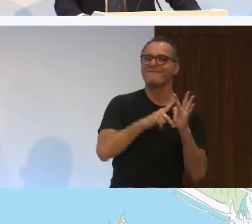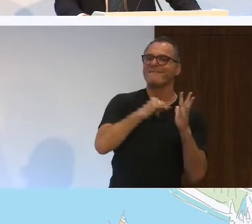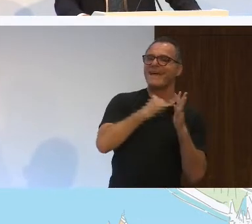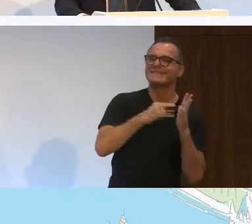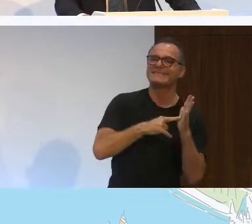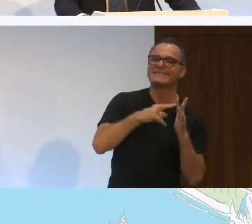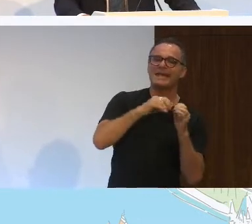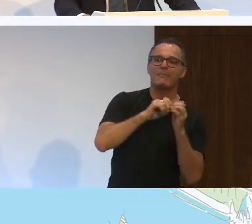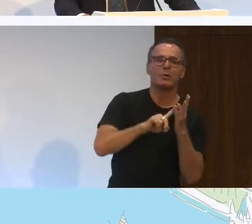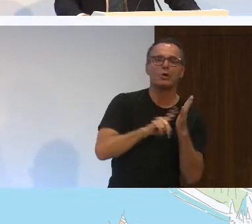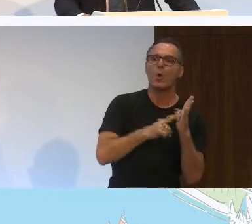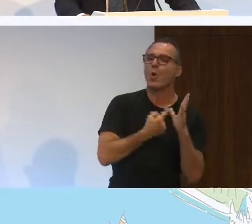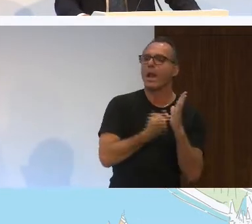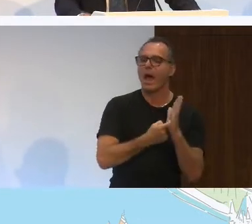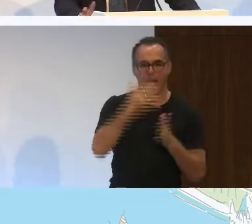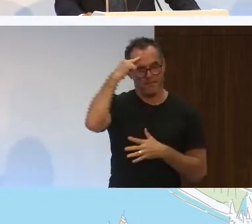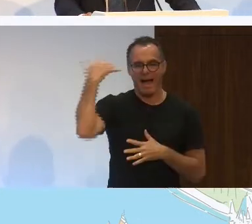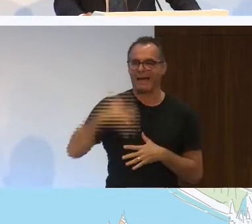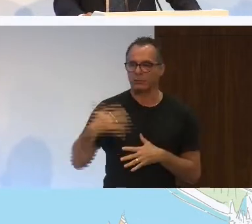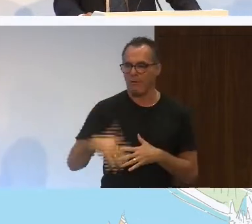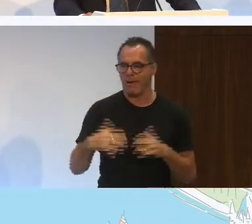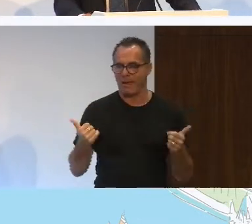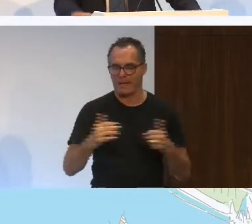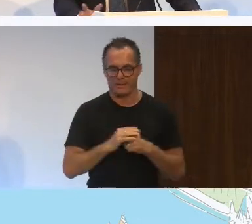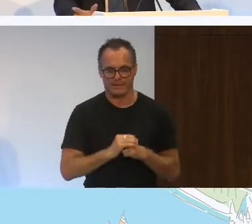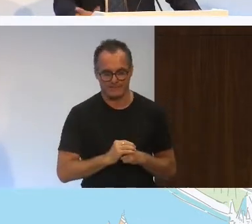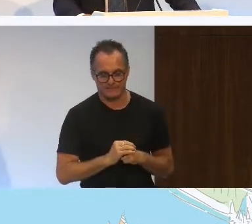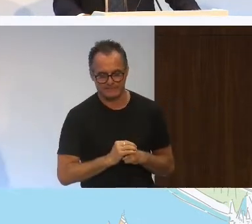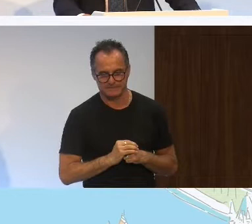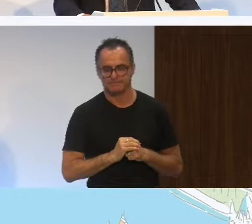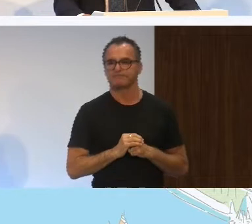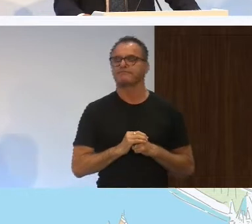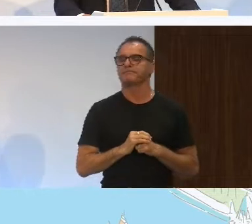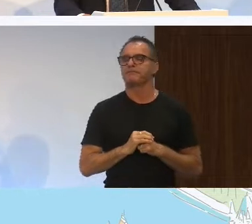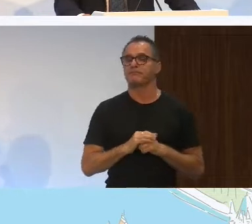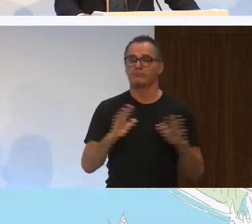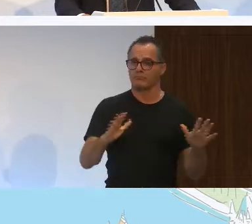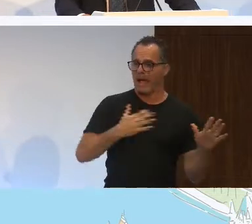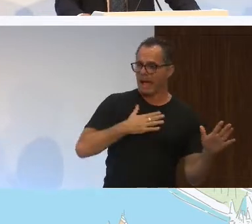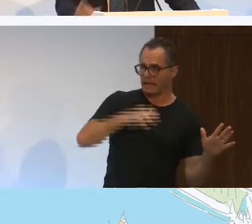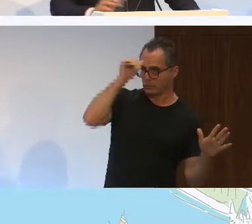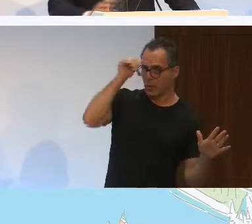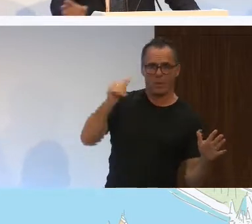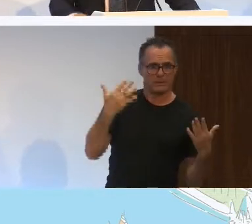I know there are some attendees that actually following the talk from home, but I'd like to know from your perspective,